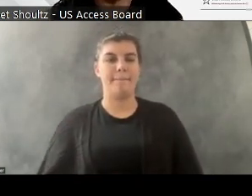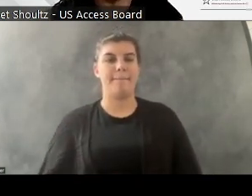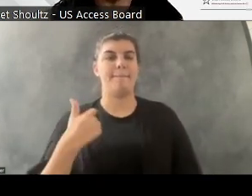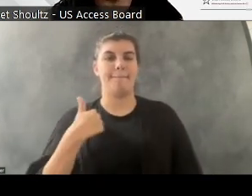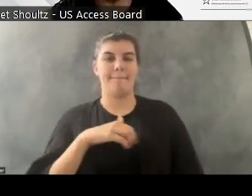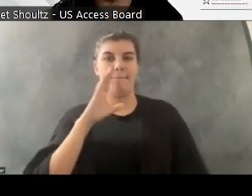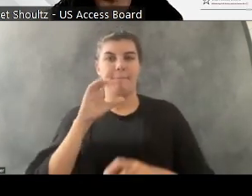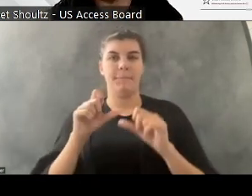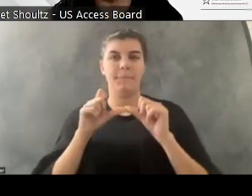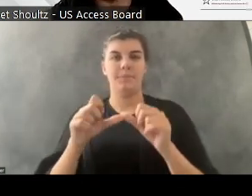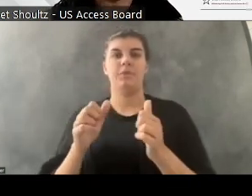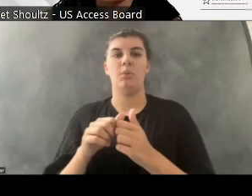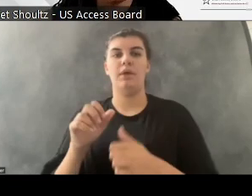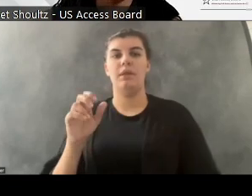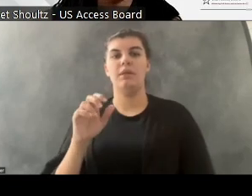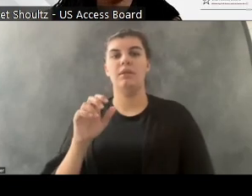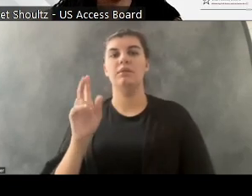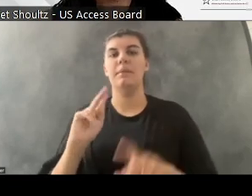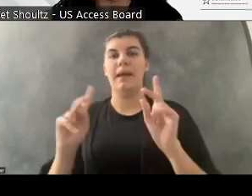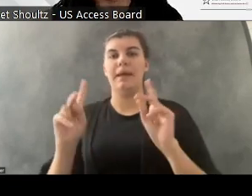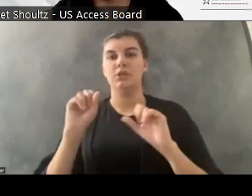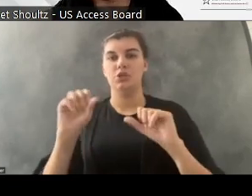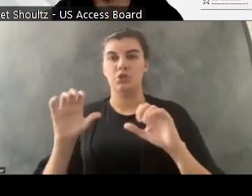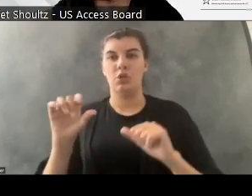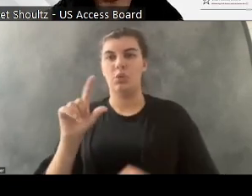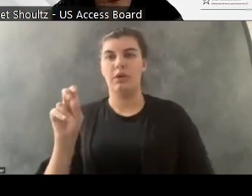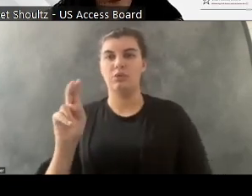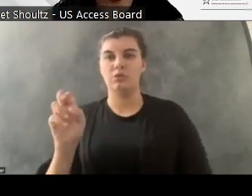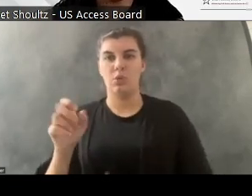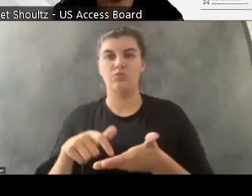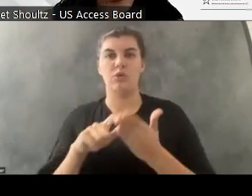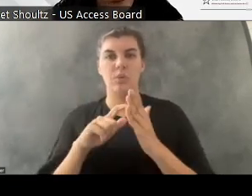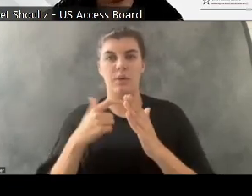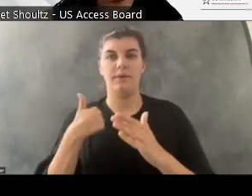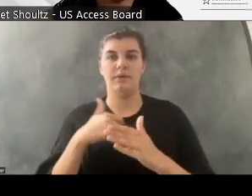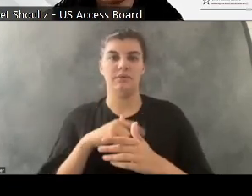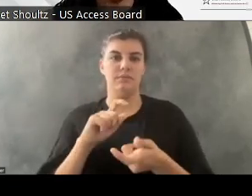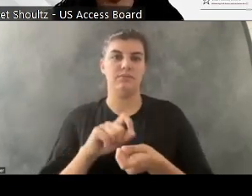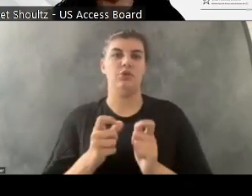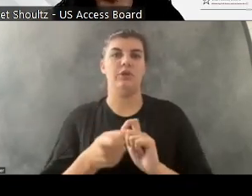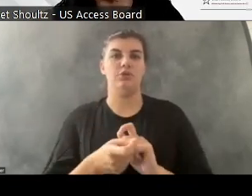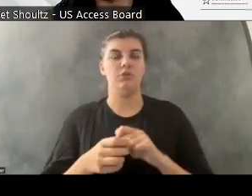We'll continue on with passenger loading zone requirements that have changed in final rule.